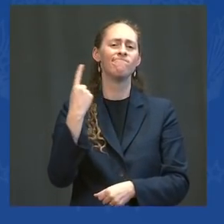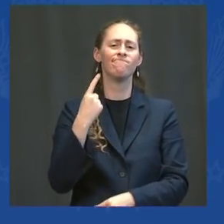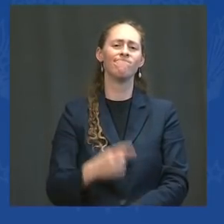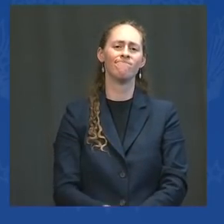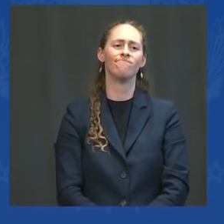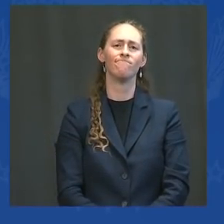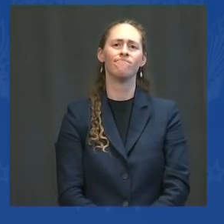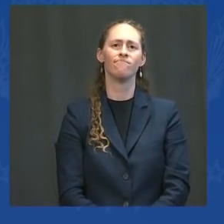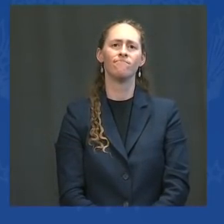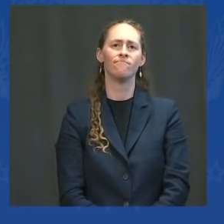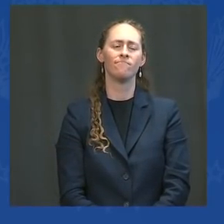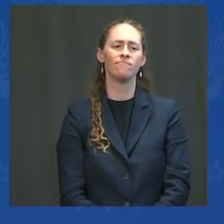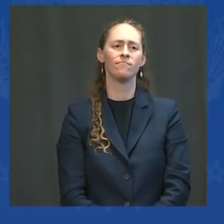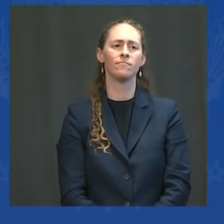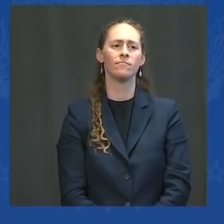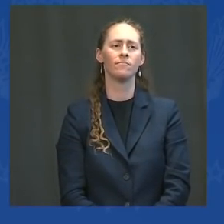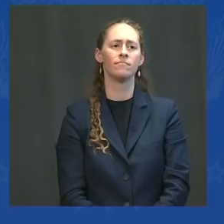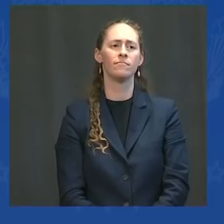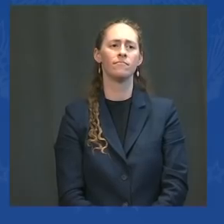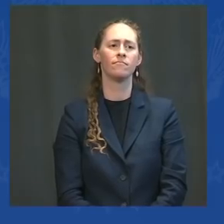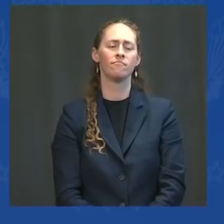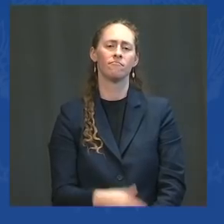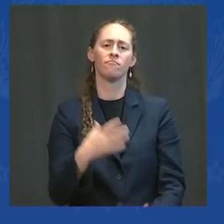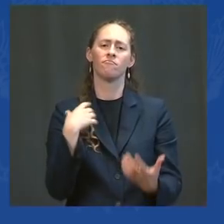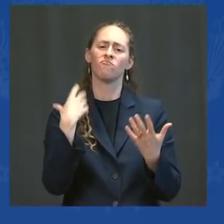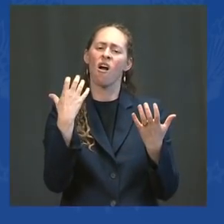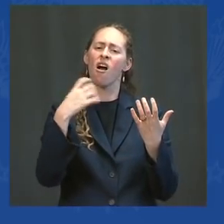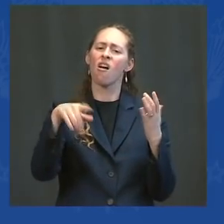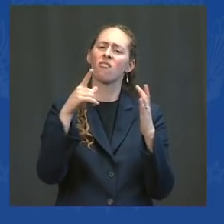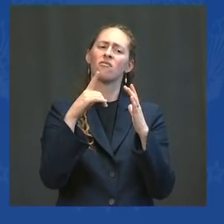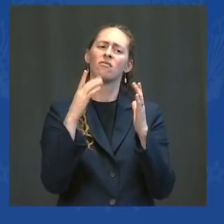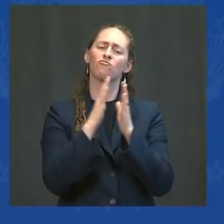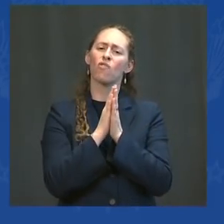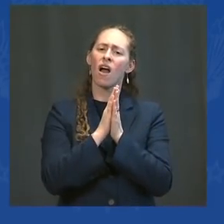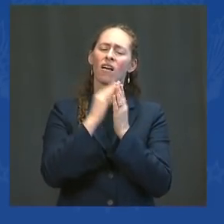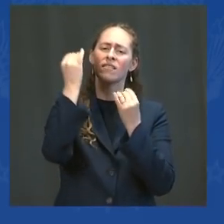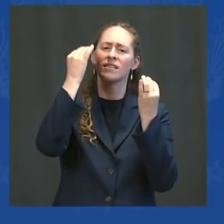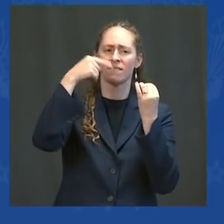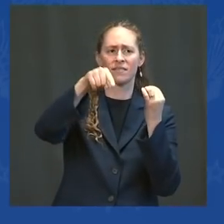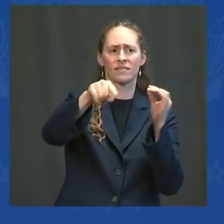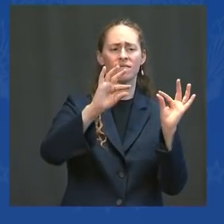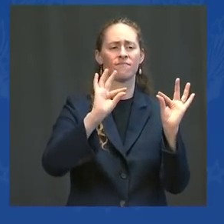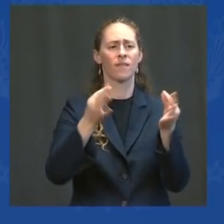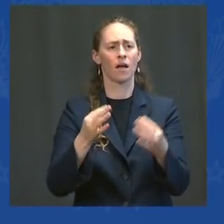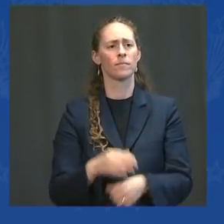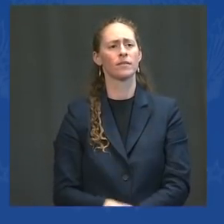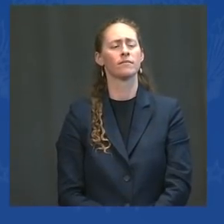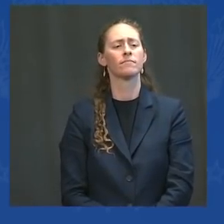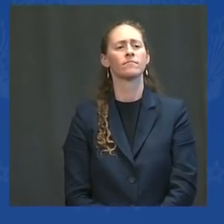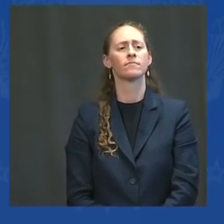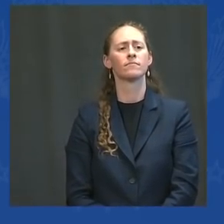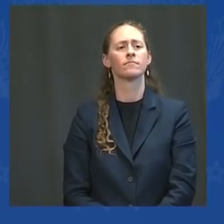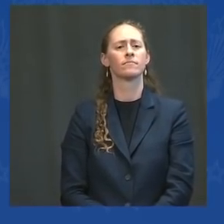We also pray for the families of the Metro Police Officer, Jeffrey Smith. For anyone out there facing trauma,